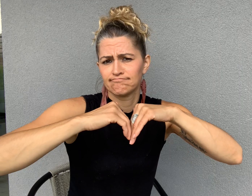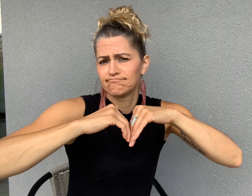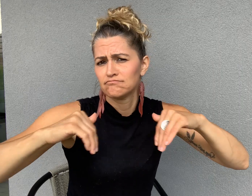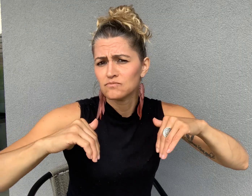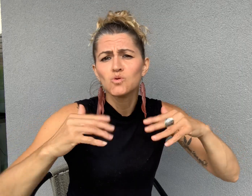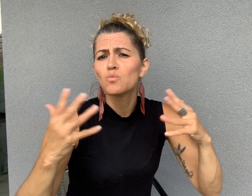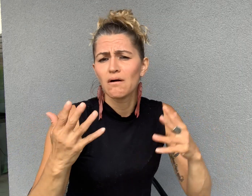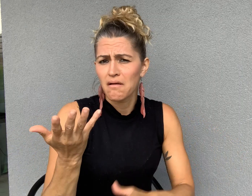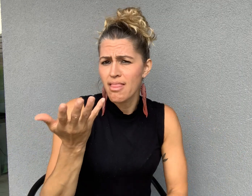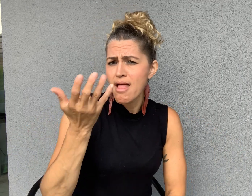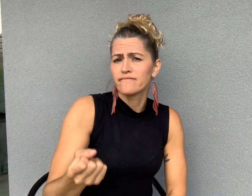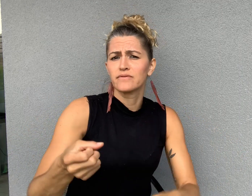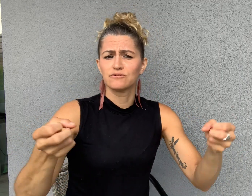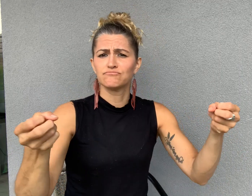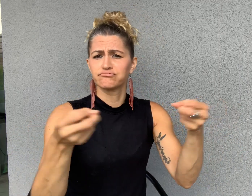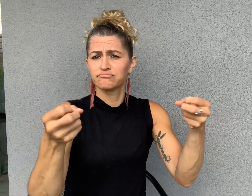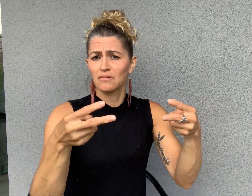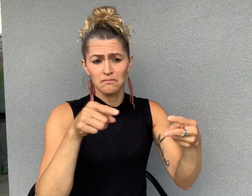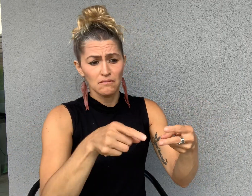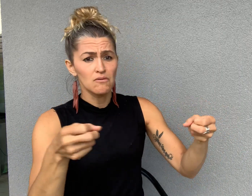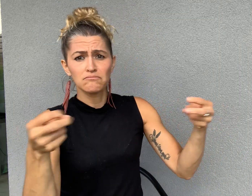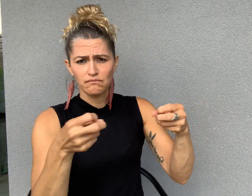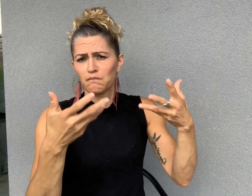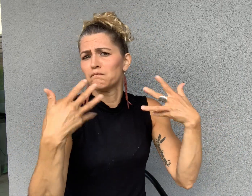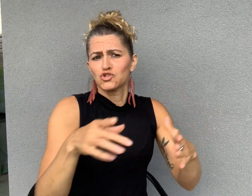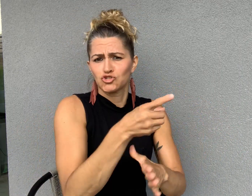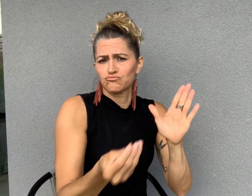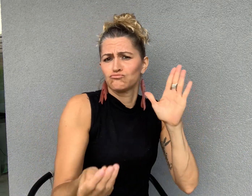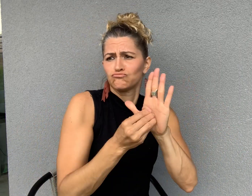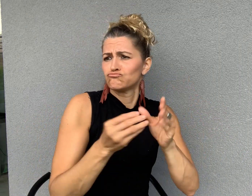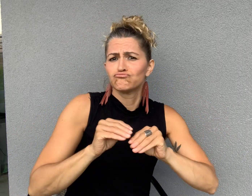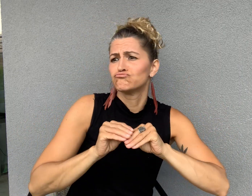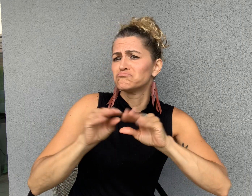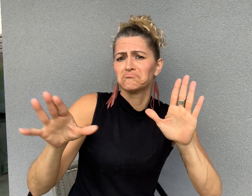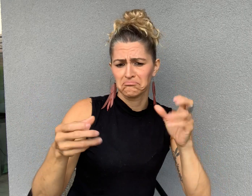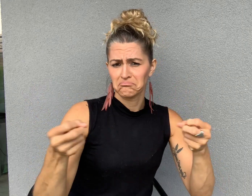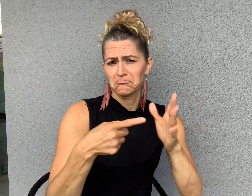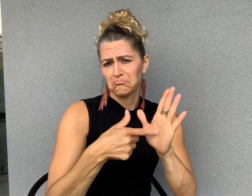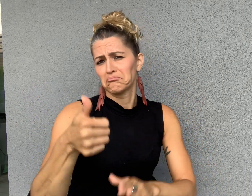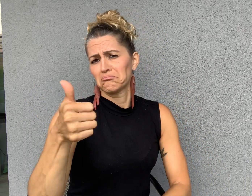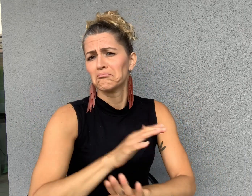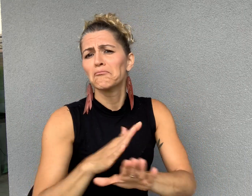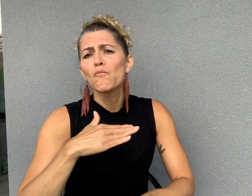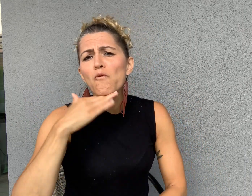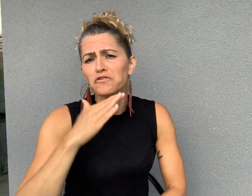closed captioning is “good enough”.